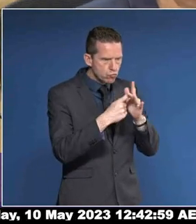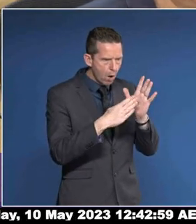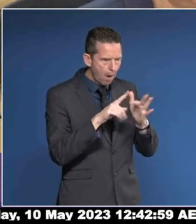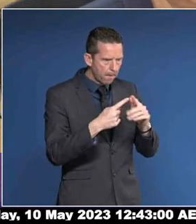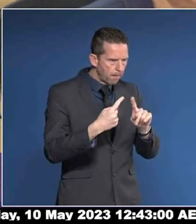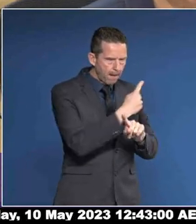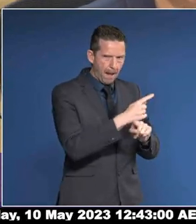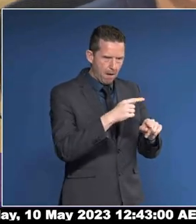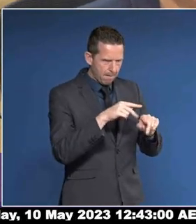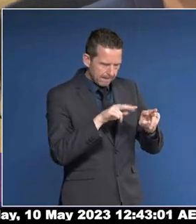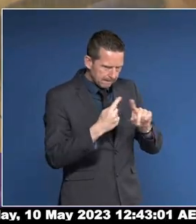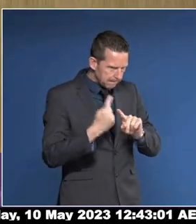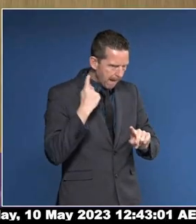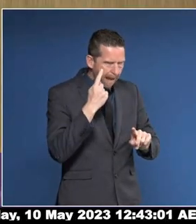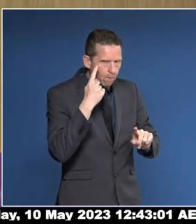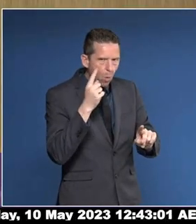Possibly.